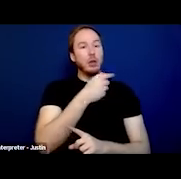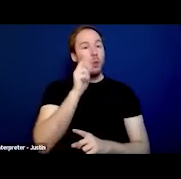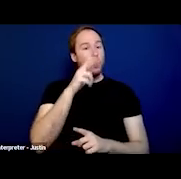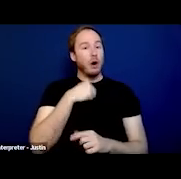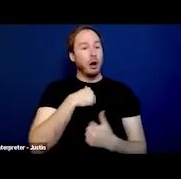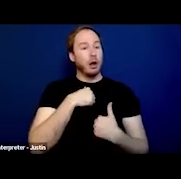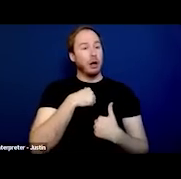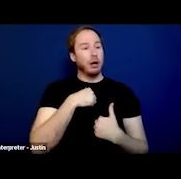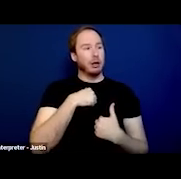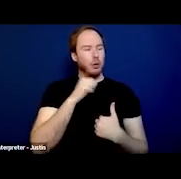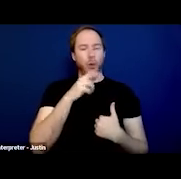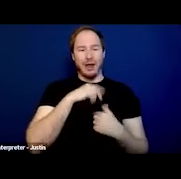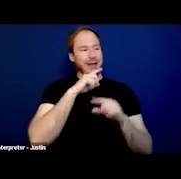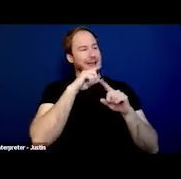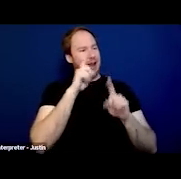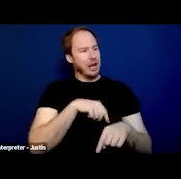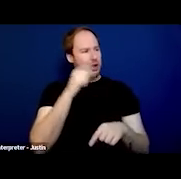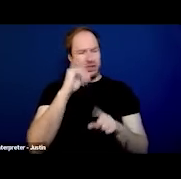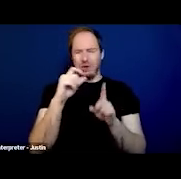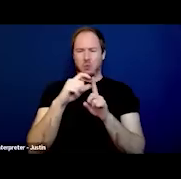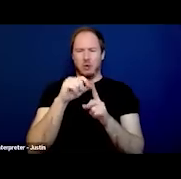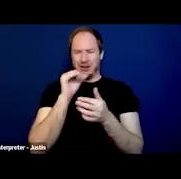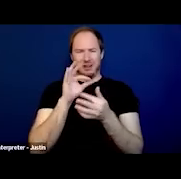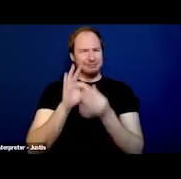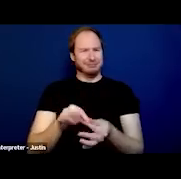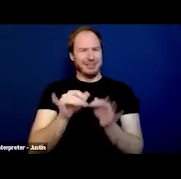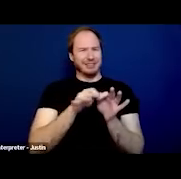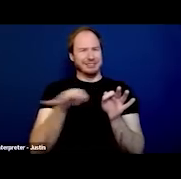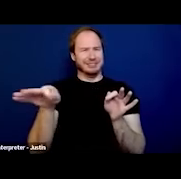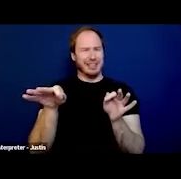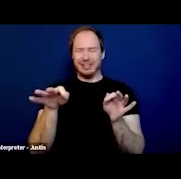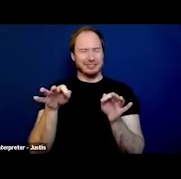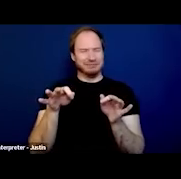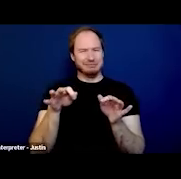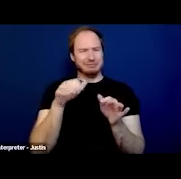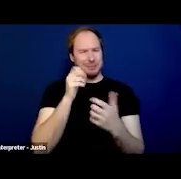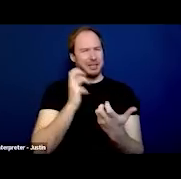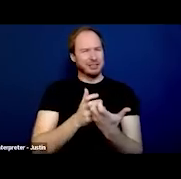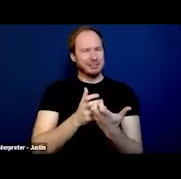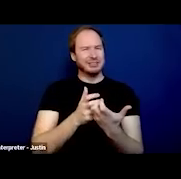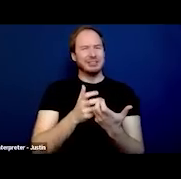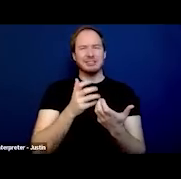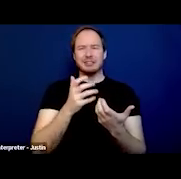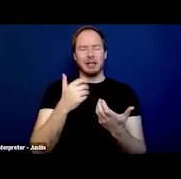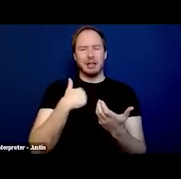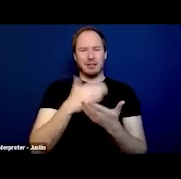with words that don't actually answer your question. It's unrelated to what's being asked, and sometimes people have incoherent speech,